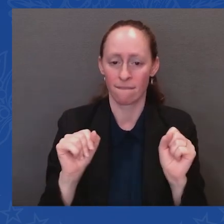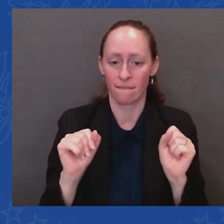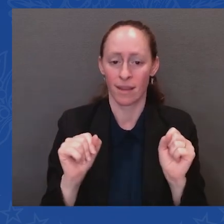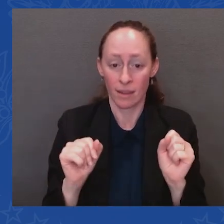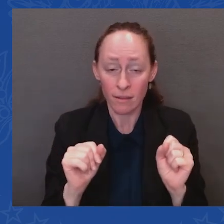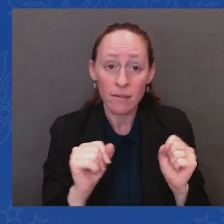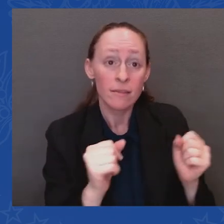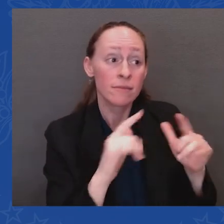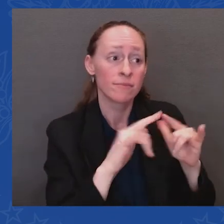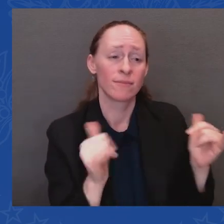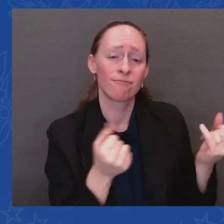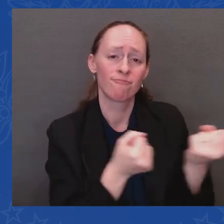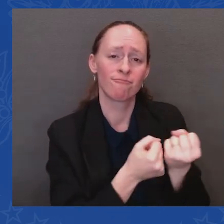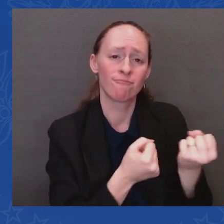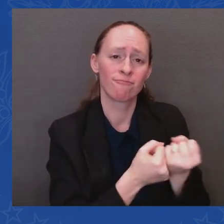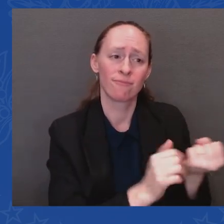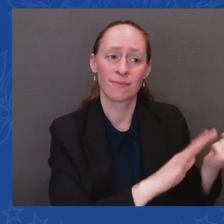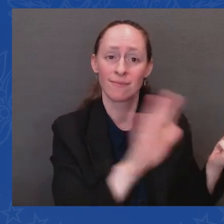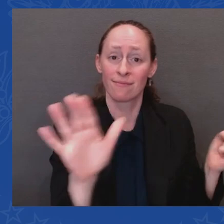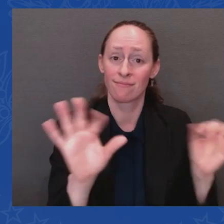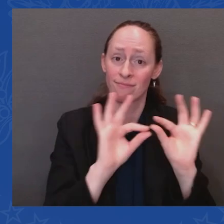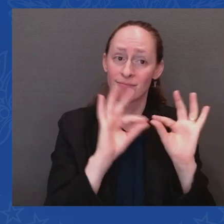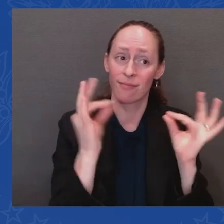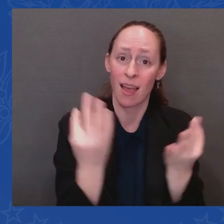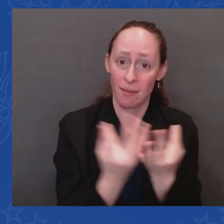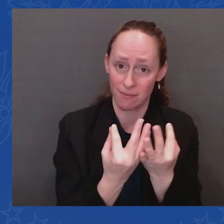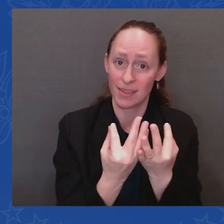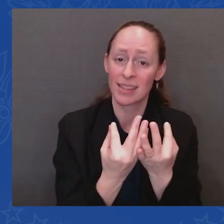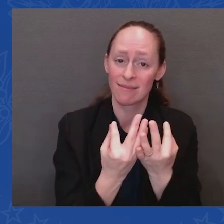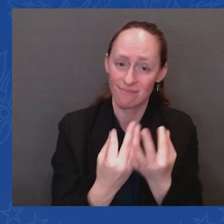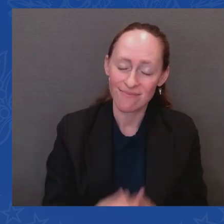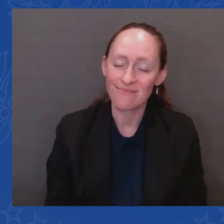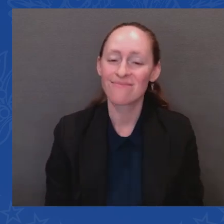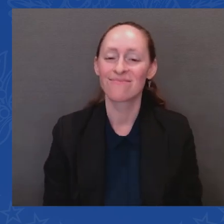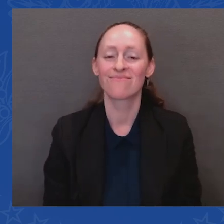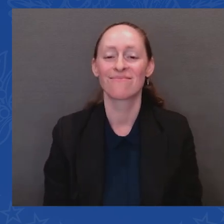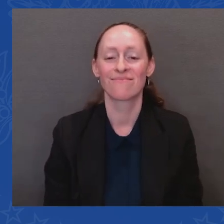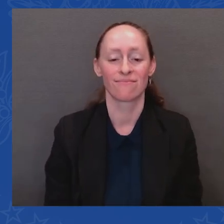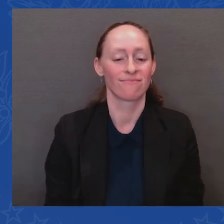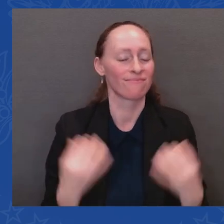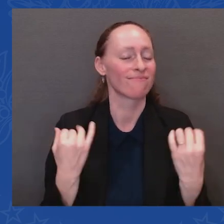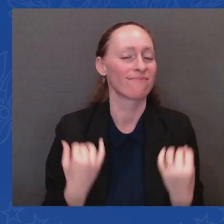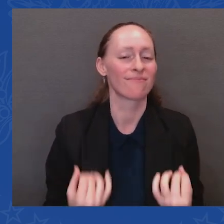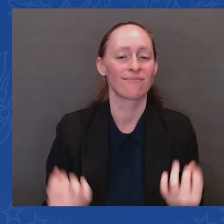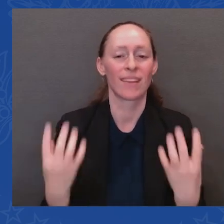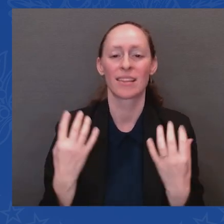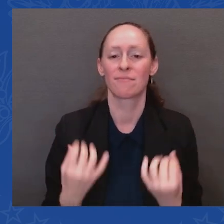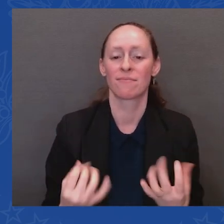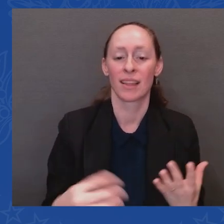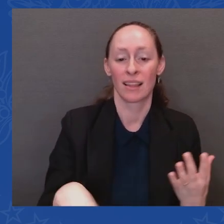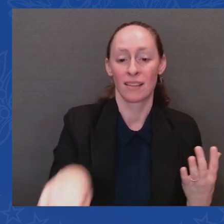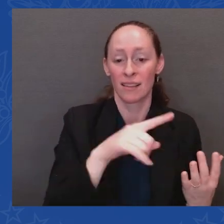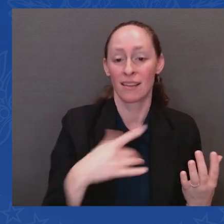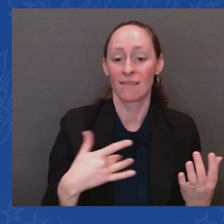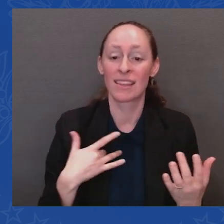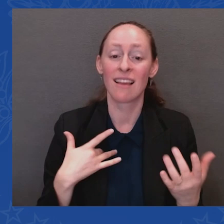For too many Americans, today is just another day, right. It's a day off from work. It's a sale at the store.